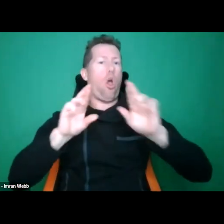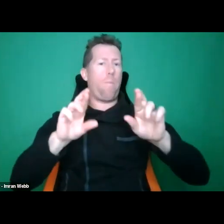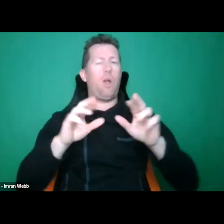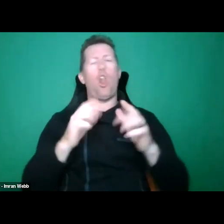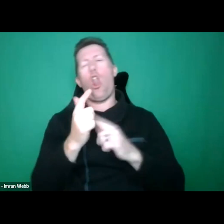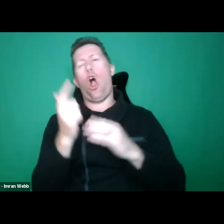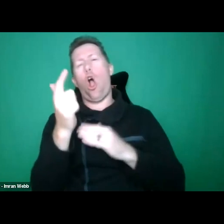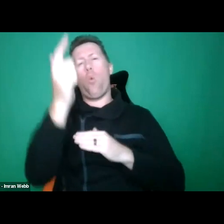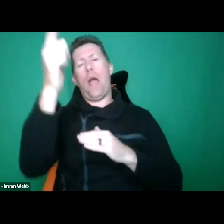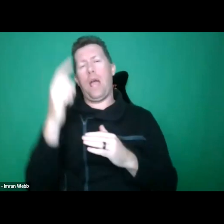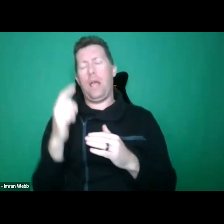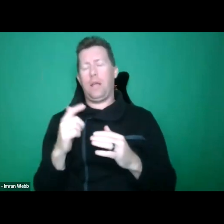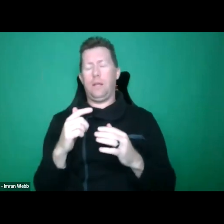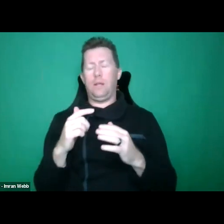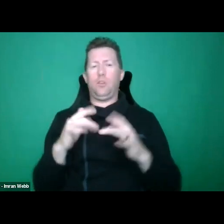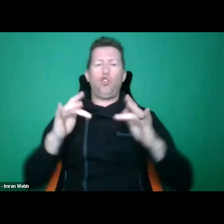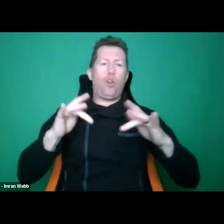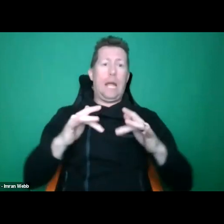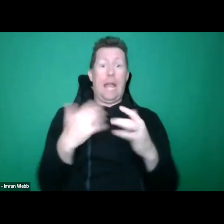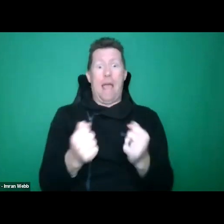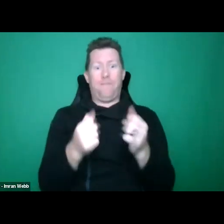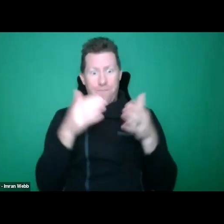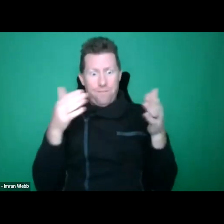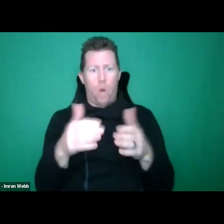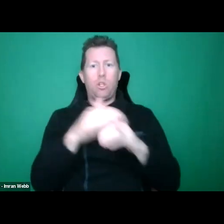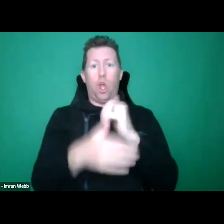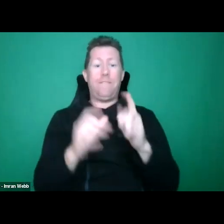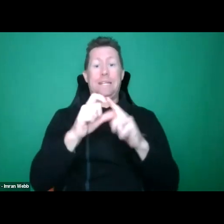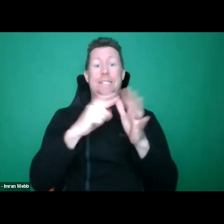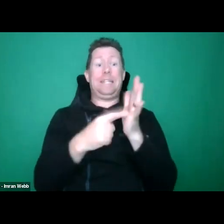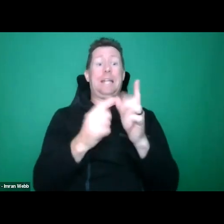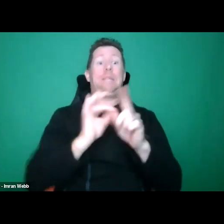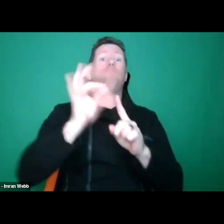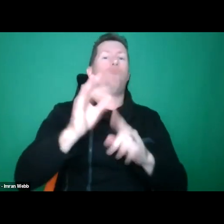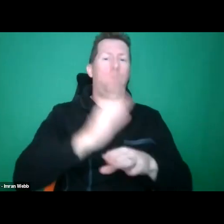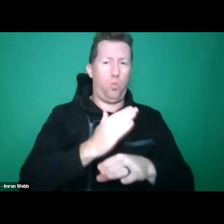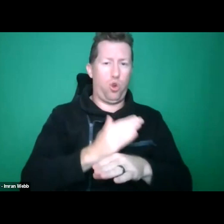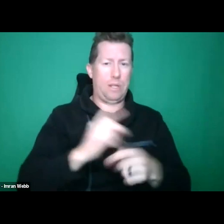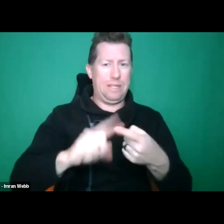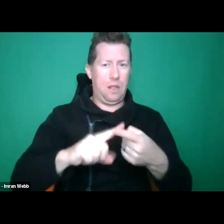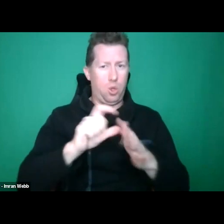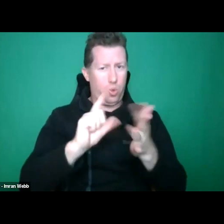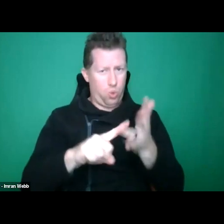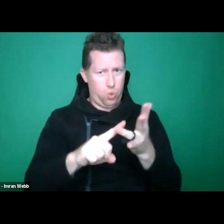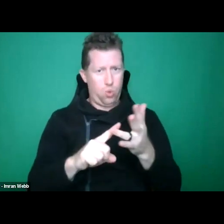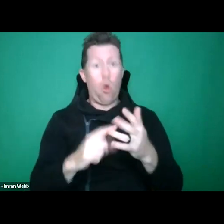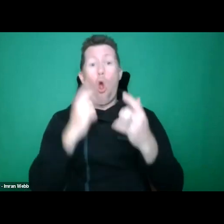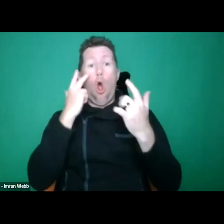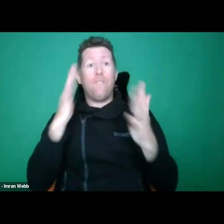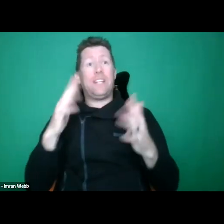just a little earlier on the data improvement work that needs to be done. And obviously for us, we would say very strongly